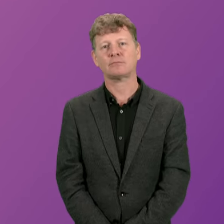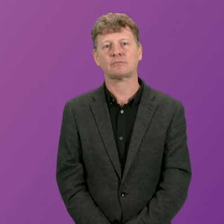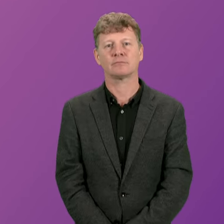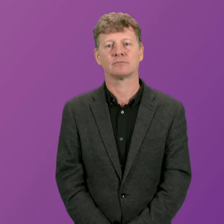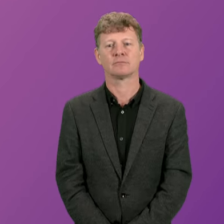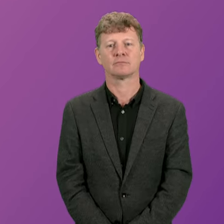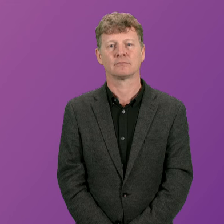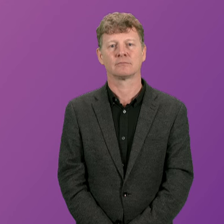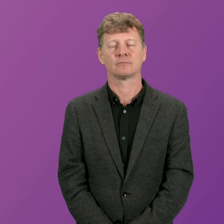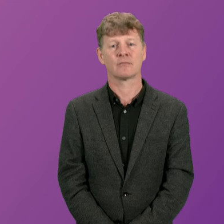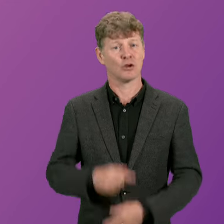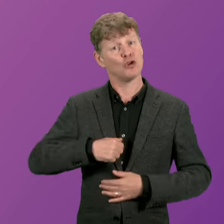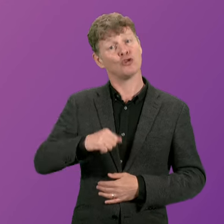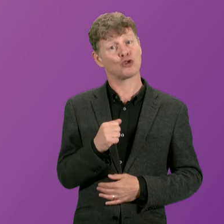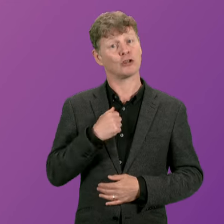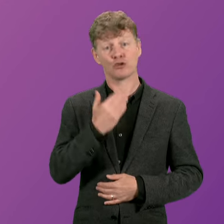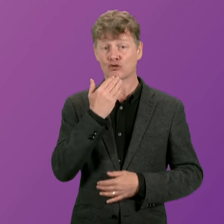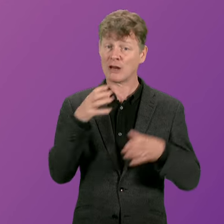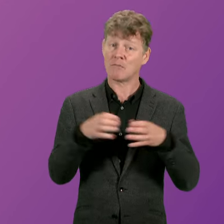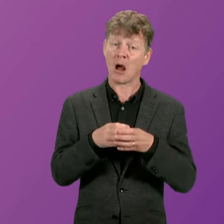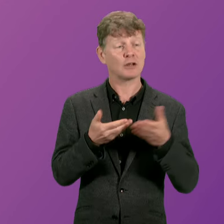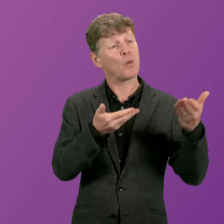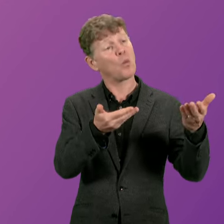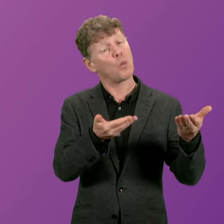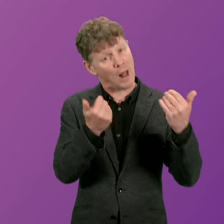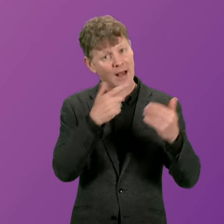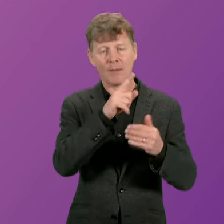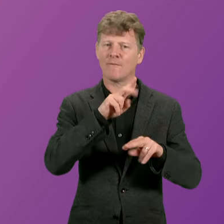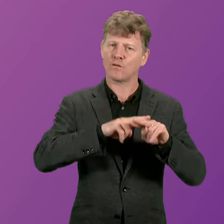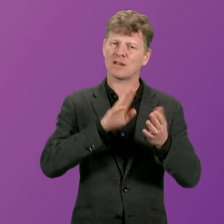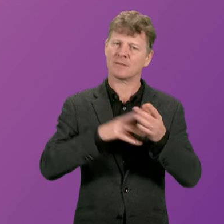The Scottish Greens welcomed the First Minister’s commitment yesterday to prioritise the climate